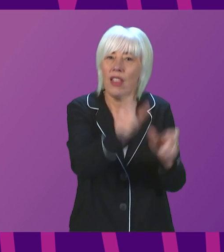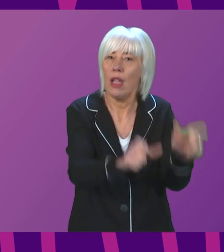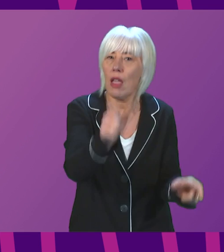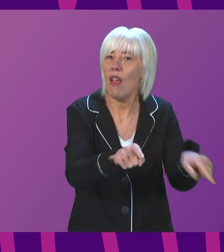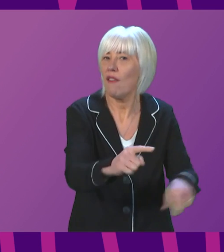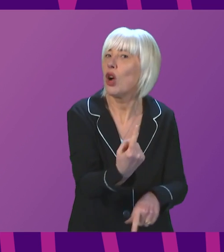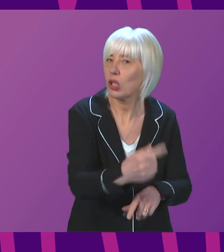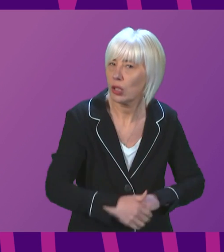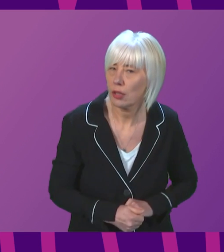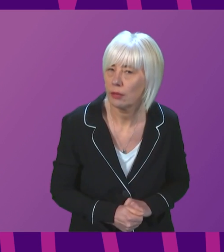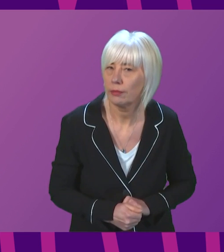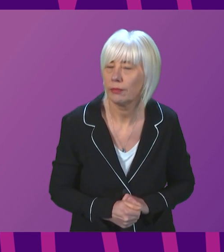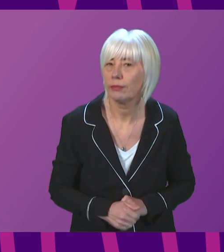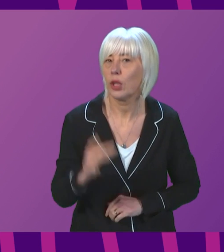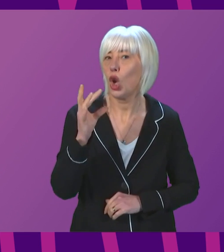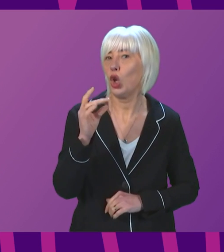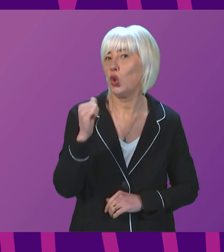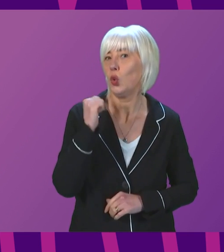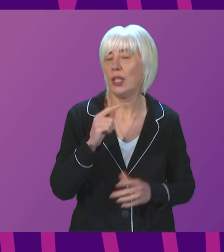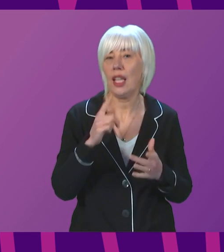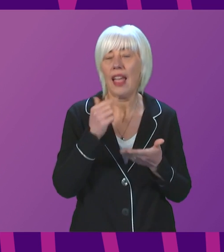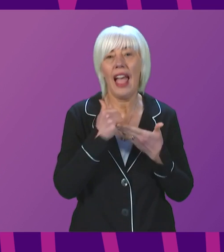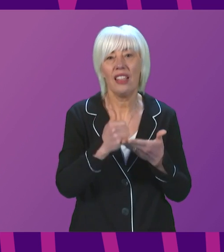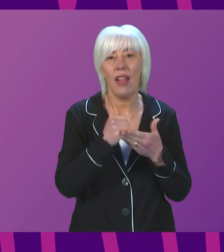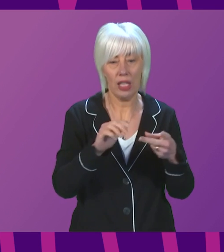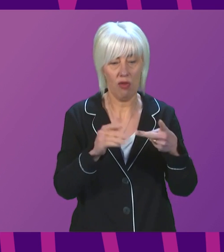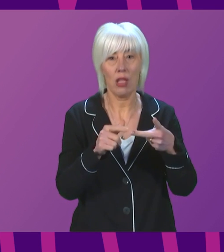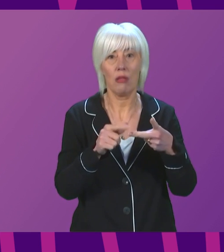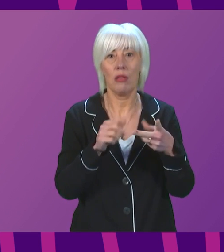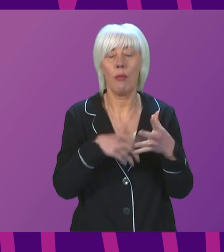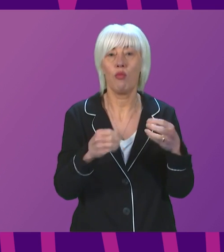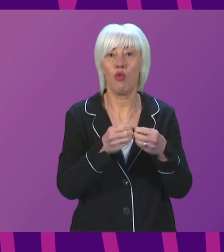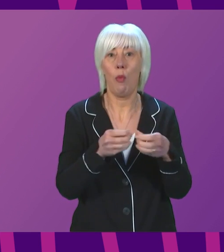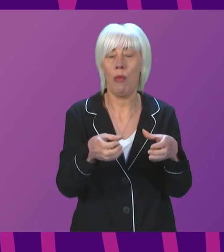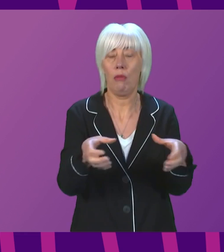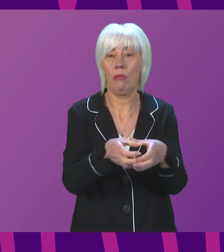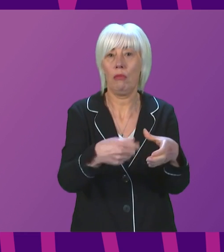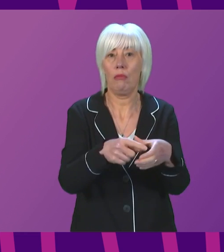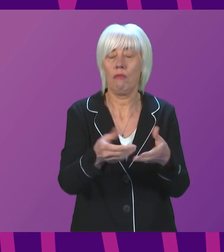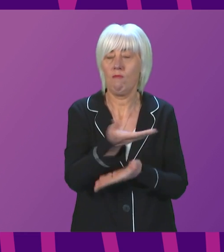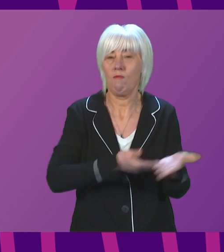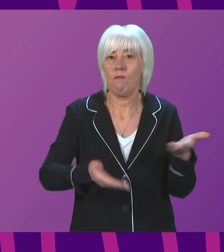On Tuesday, the advisory sub-group on education met to discuss a number of issues, including the use of face coverings.